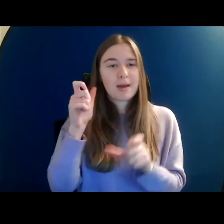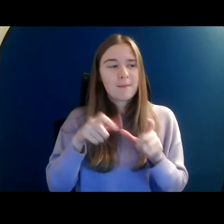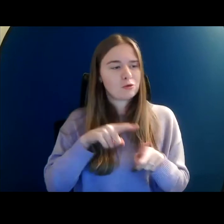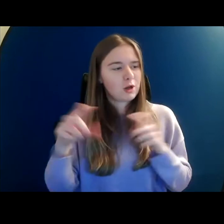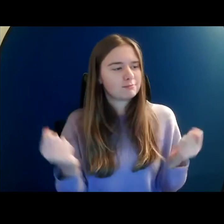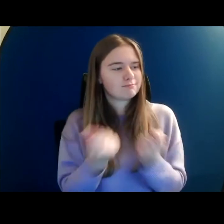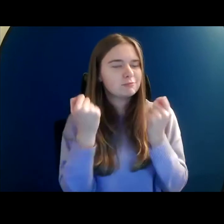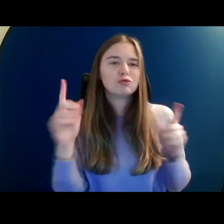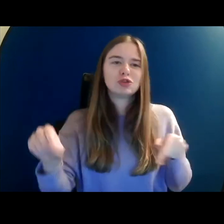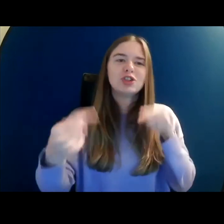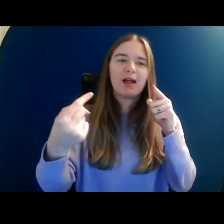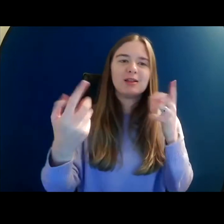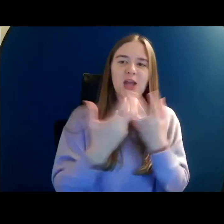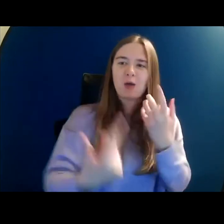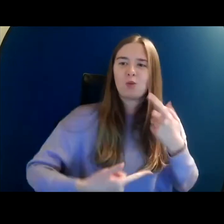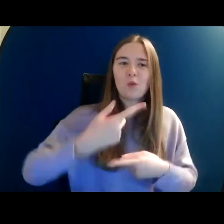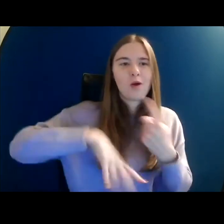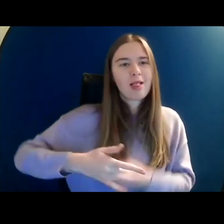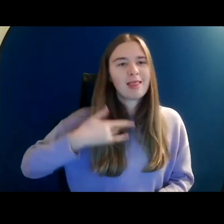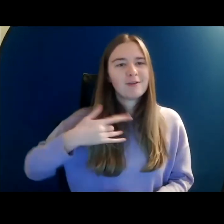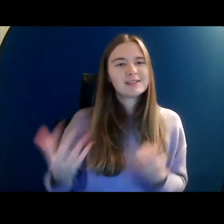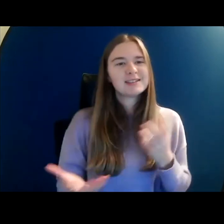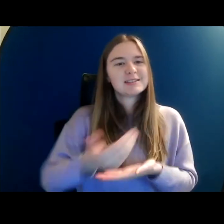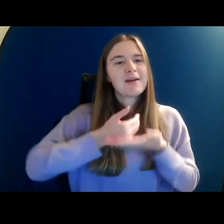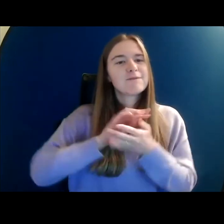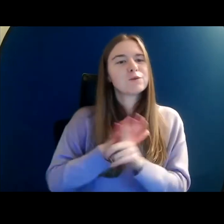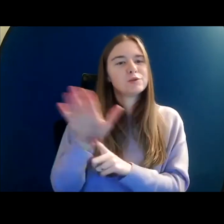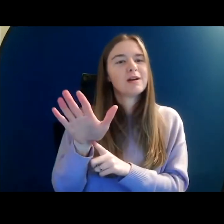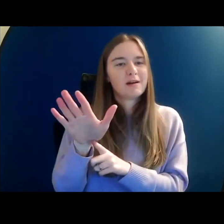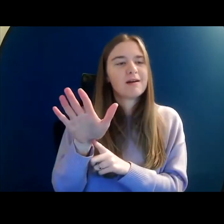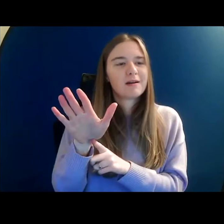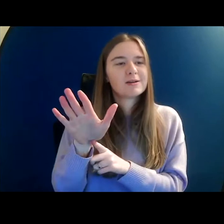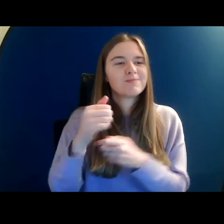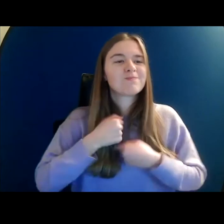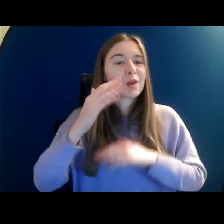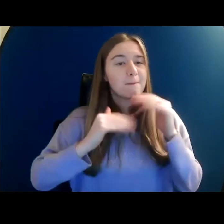and change the way we live to save their future. Our built environments do not currently